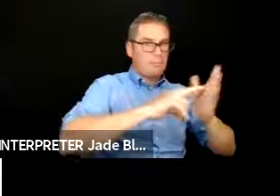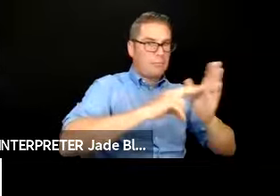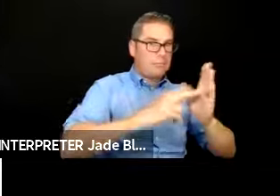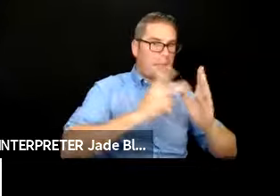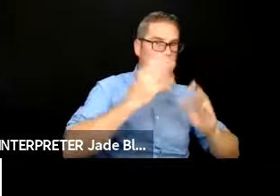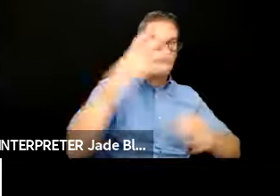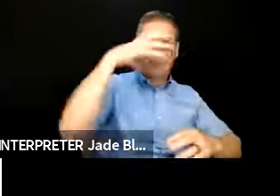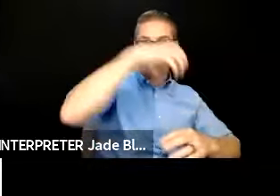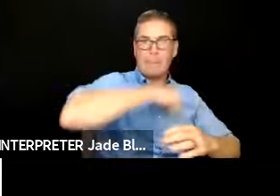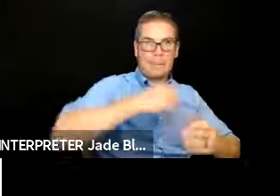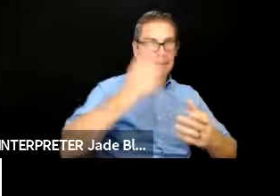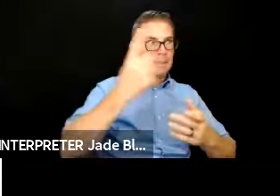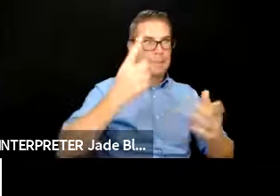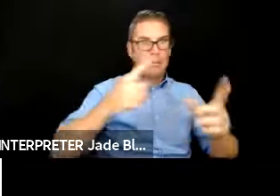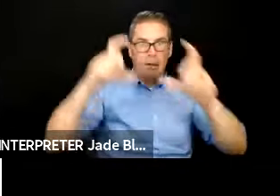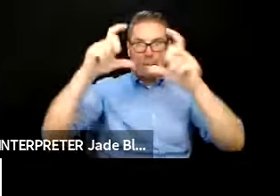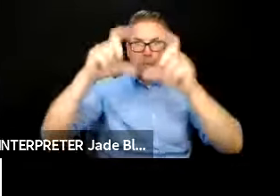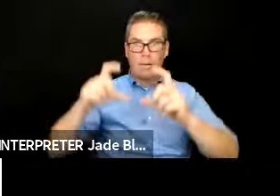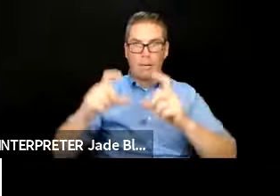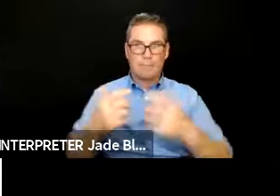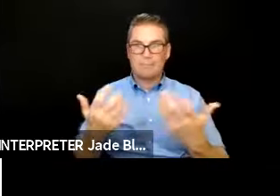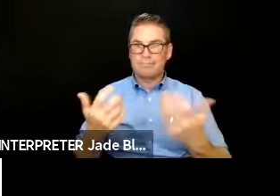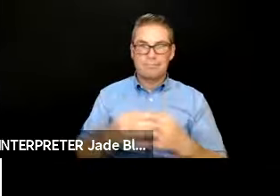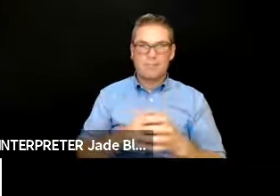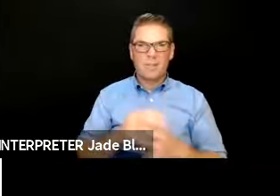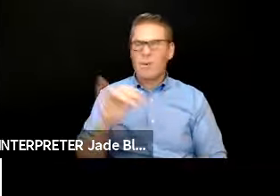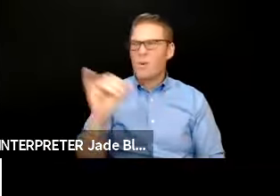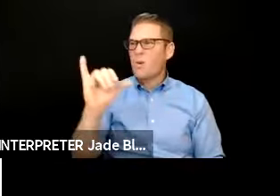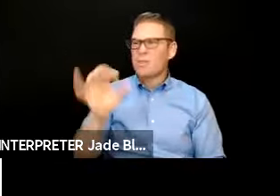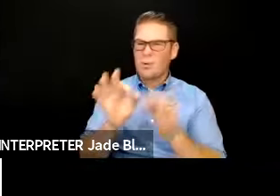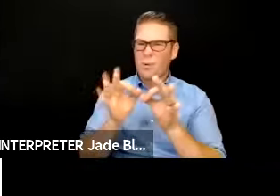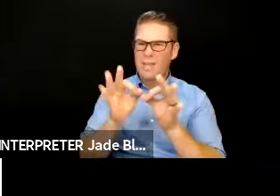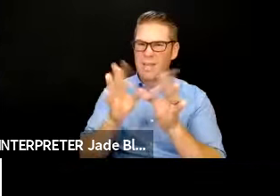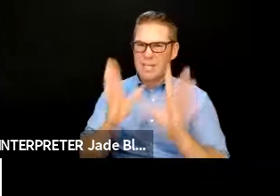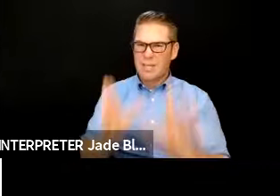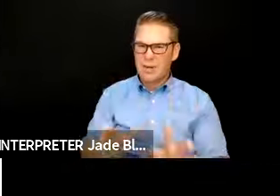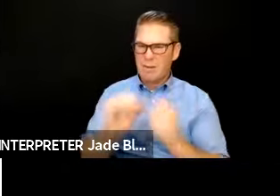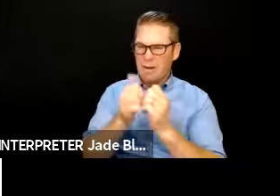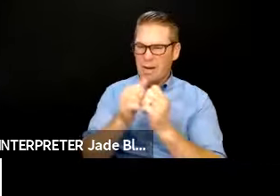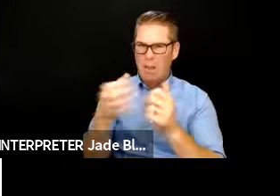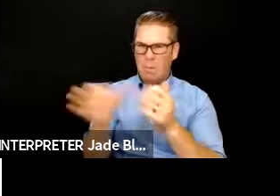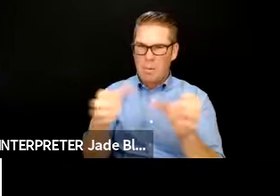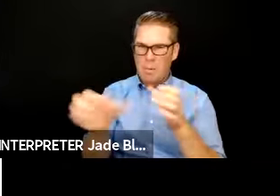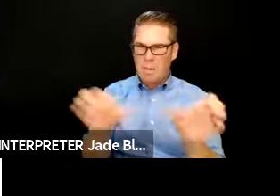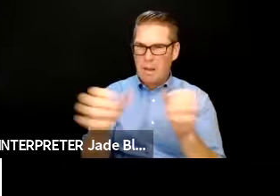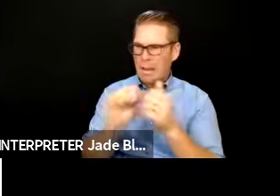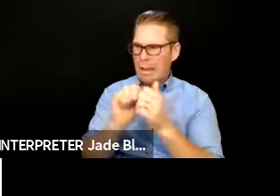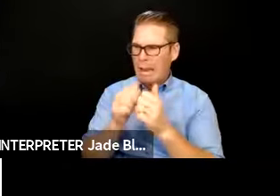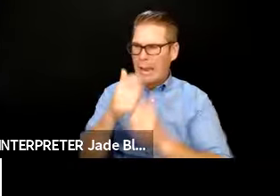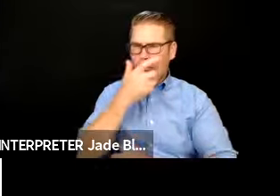Because things do get hidden behind other features